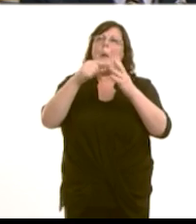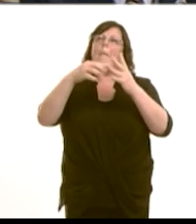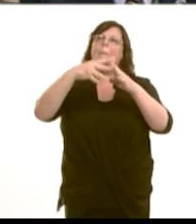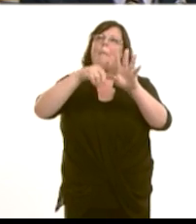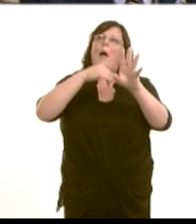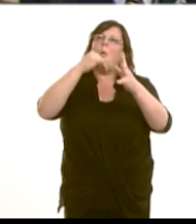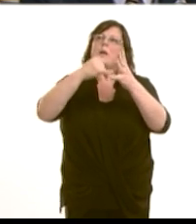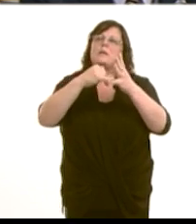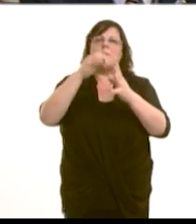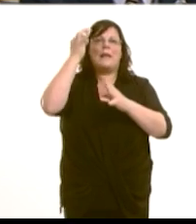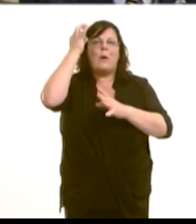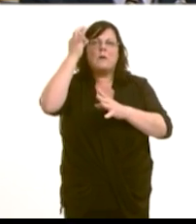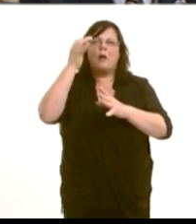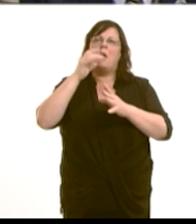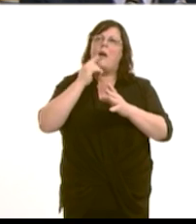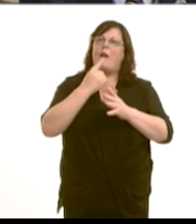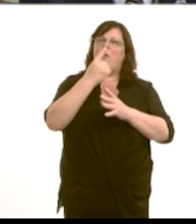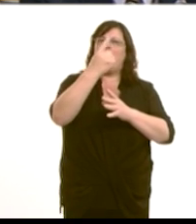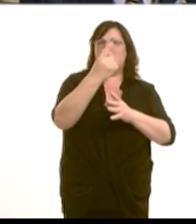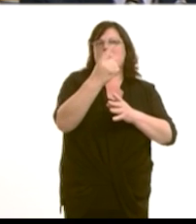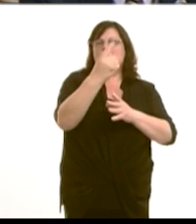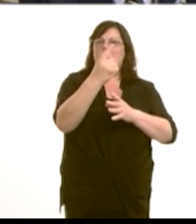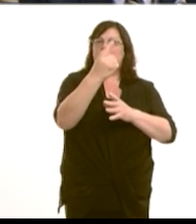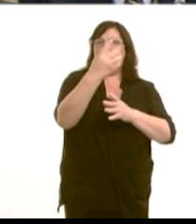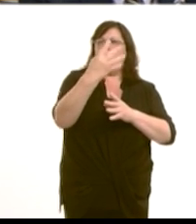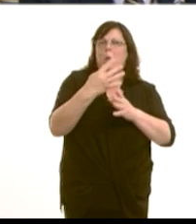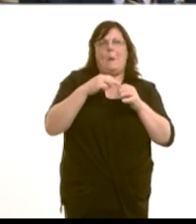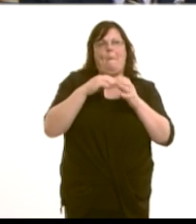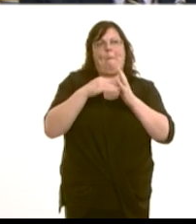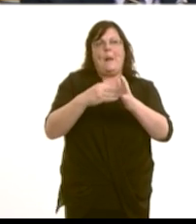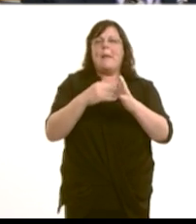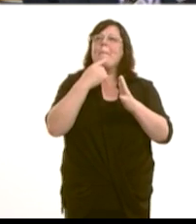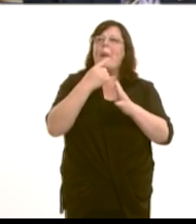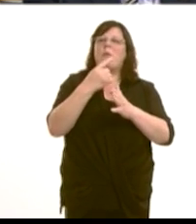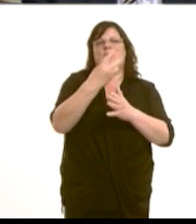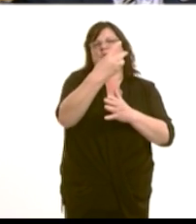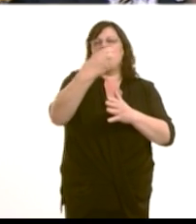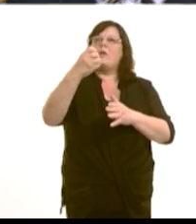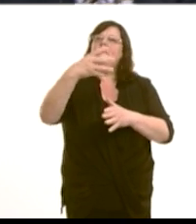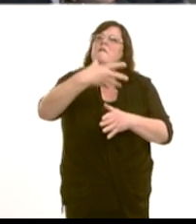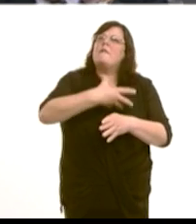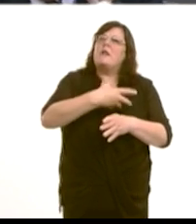plans £0.25 million in cuts to the library budget between now and 2019, which will involve